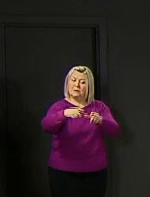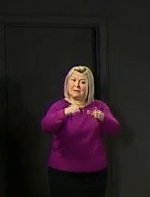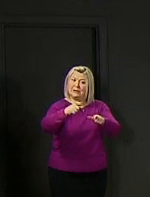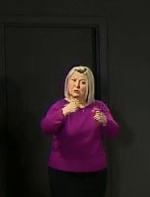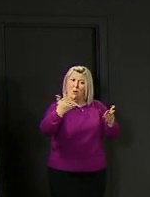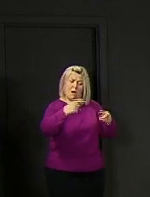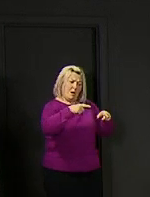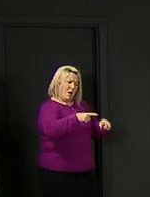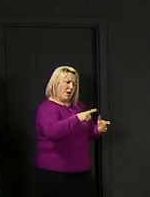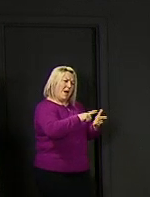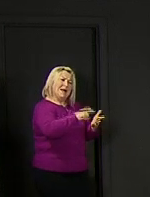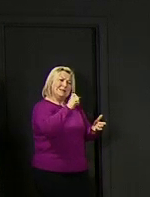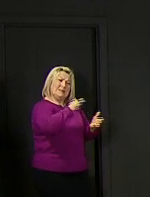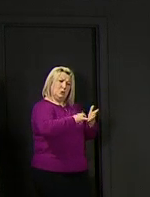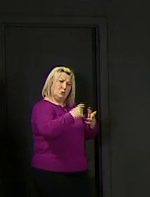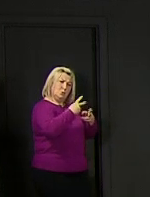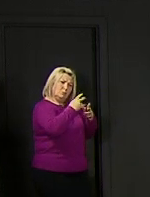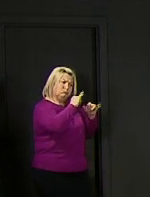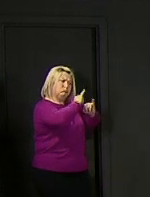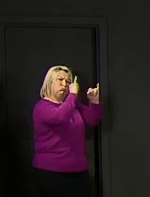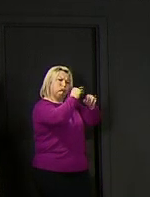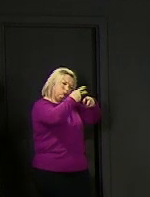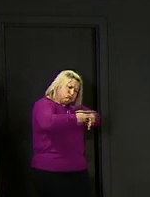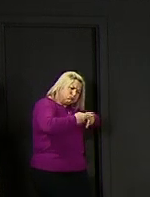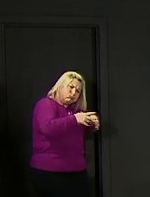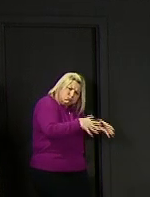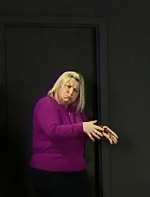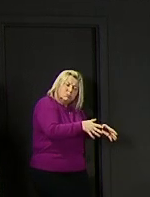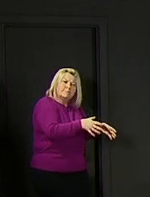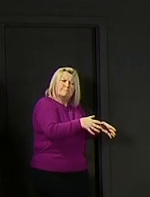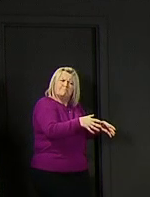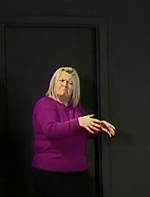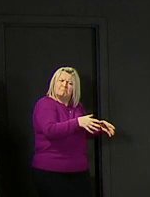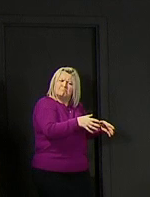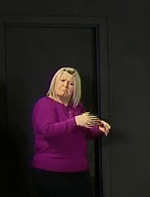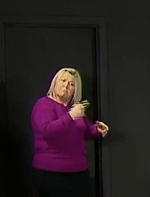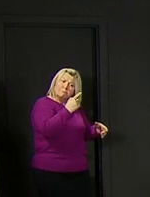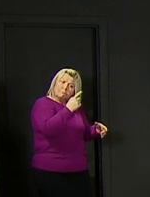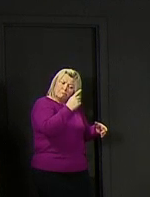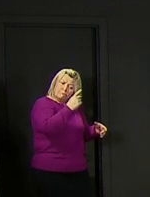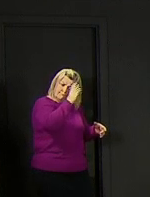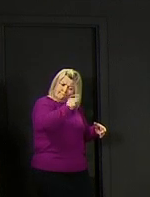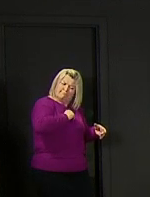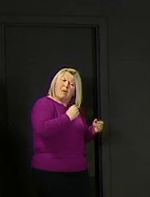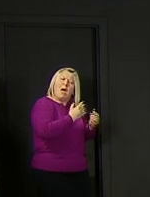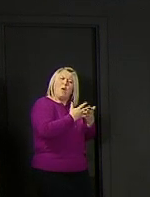us today how many of those patients are health workers? And can you also give us figures